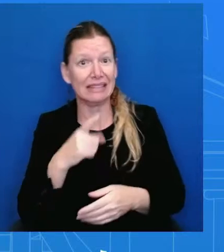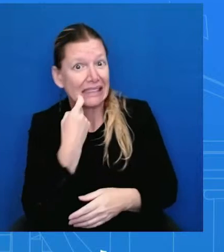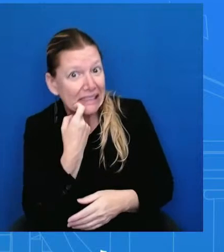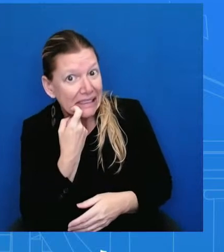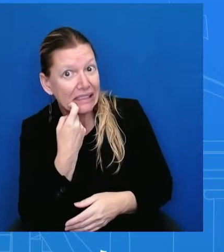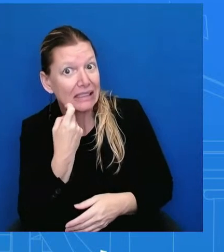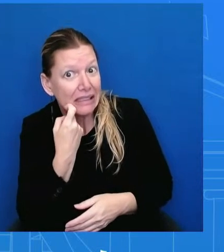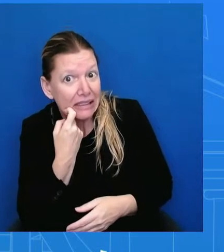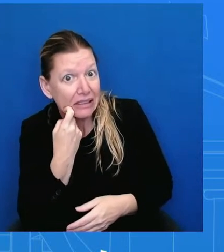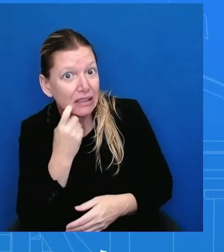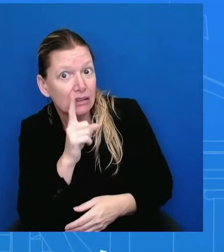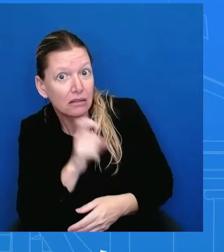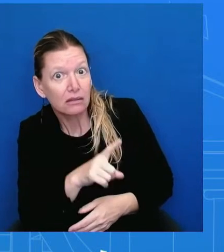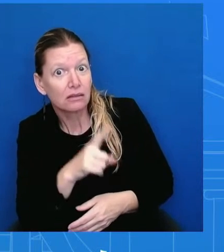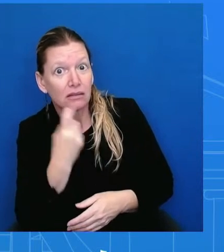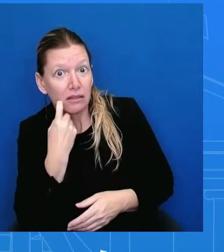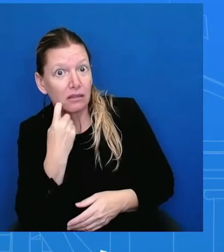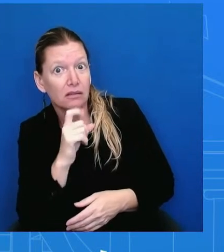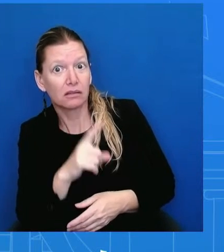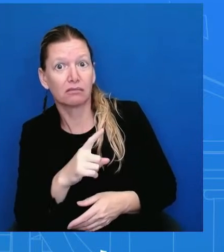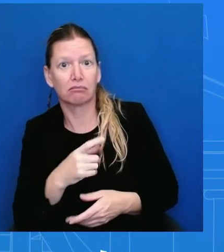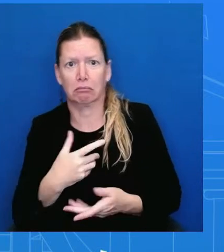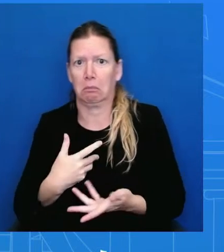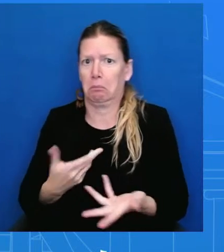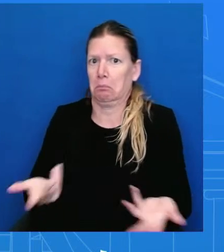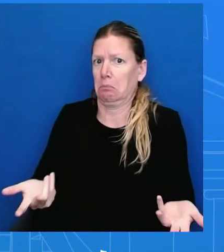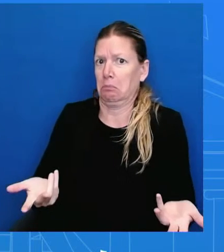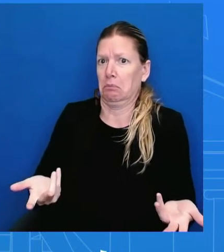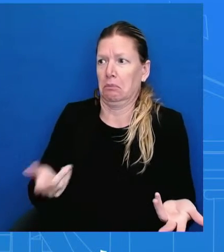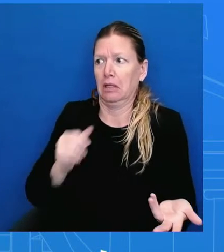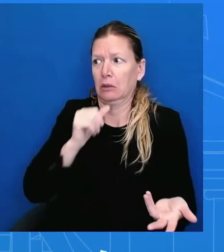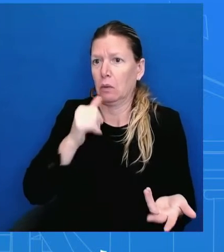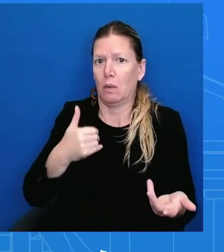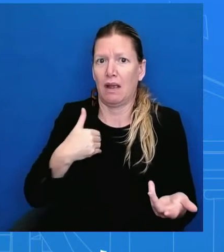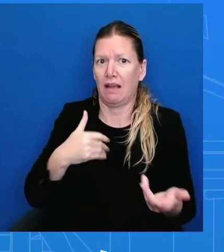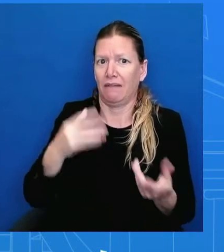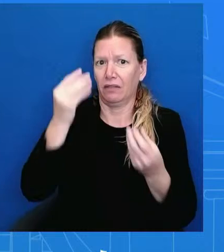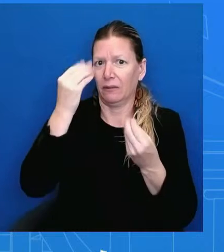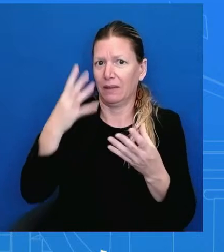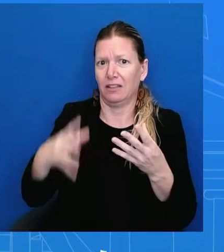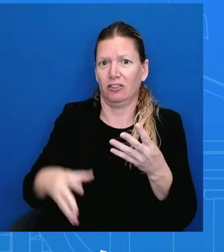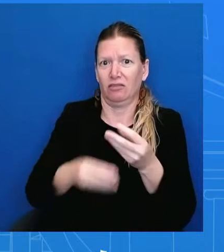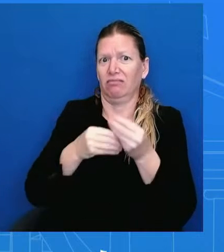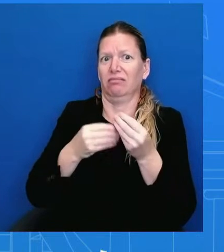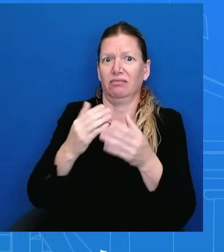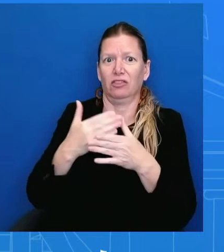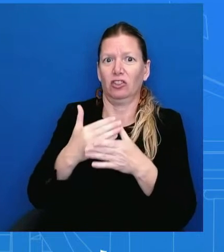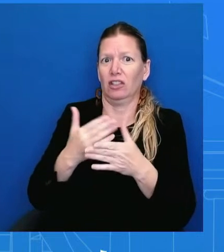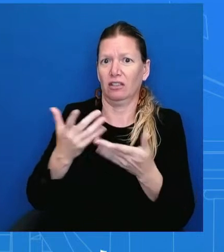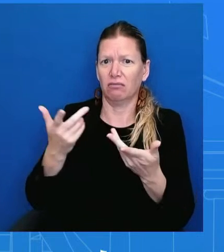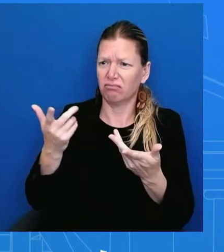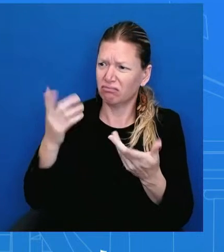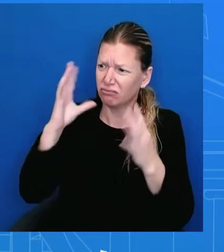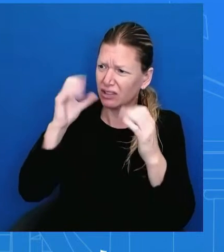But the president has been in regular touch. And those conversations went very, very well. I think you mentioned, in particular,